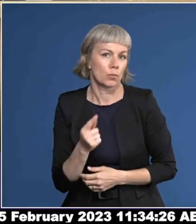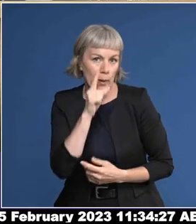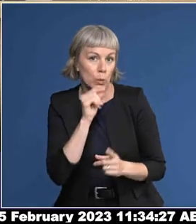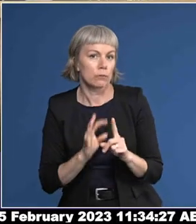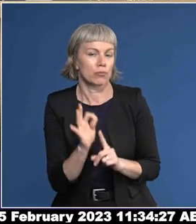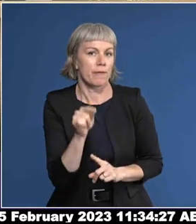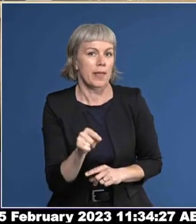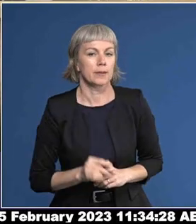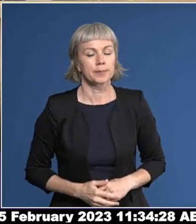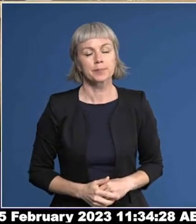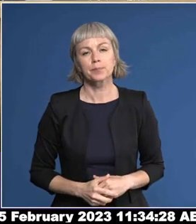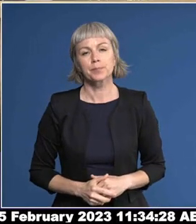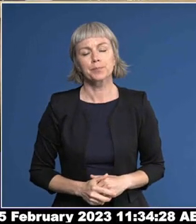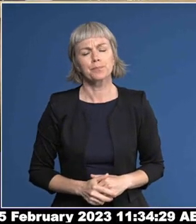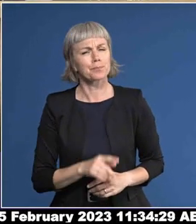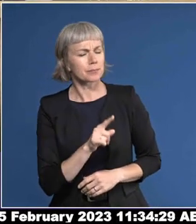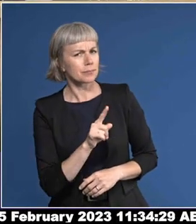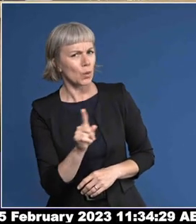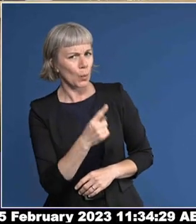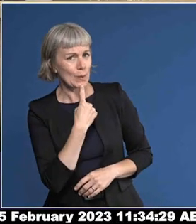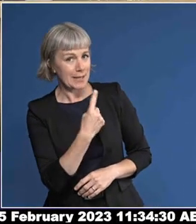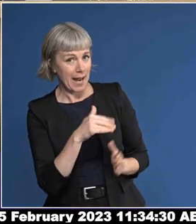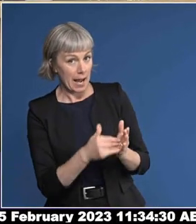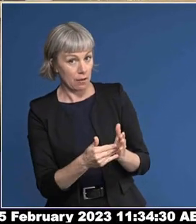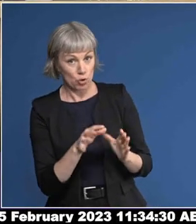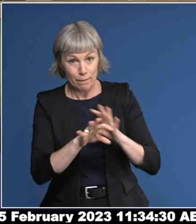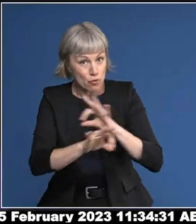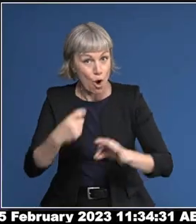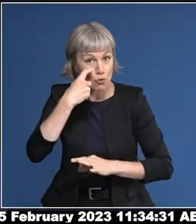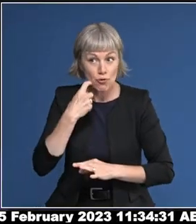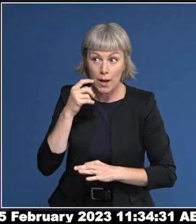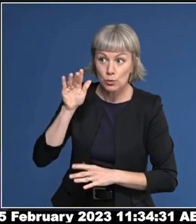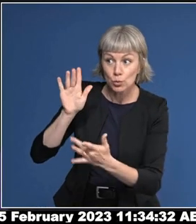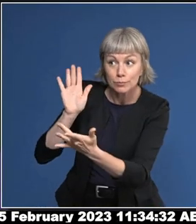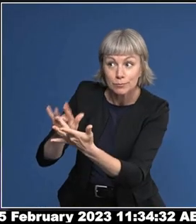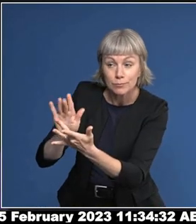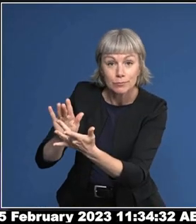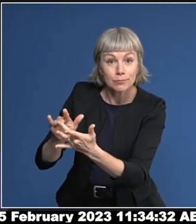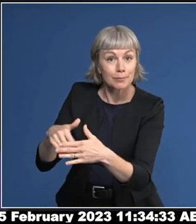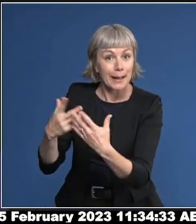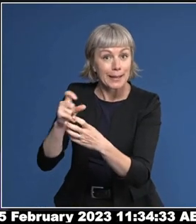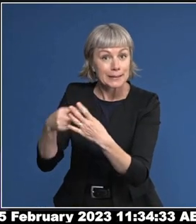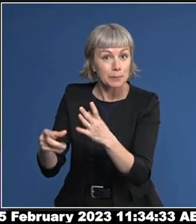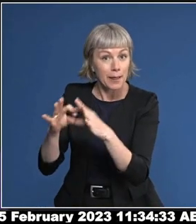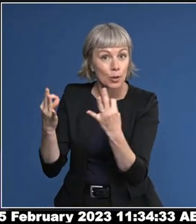COMMISSIONER McEWIN: So - but what you are saying is you haven't made any attempt to reach out to those organisations? No. Not specifically, no.